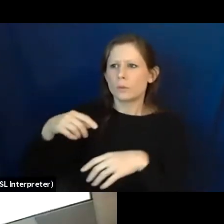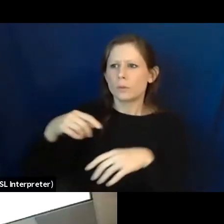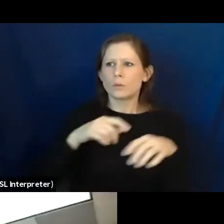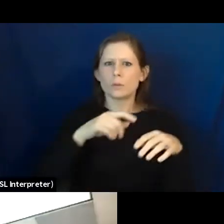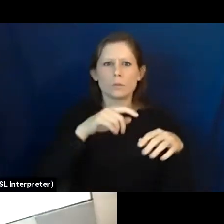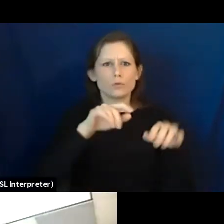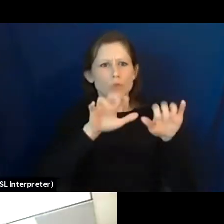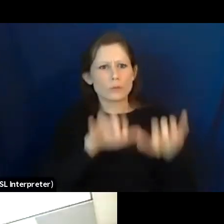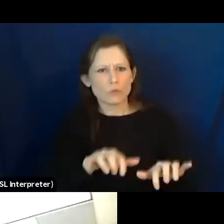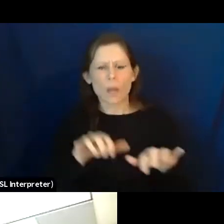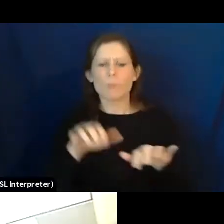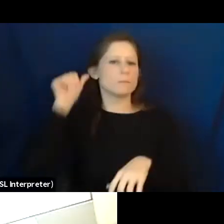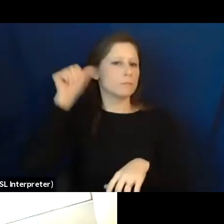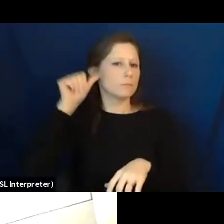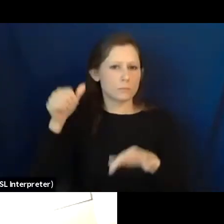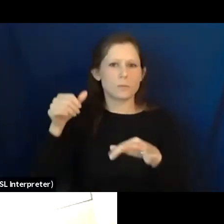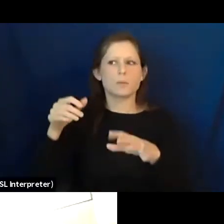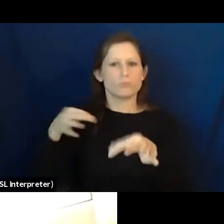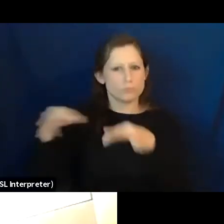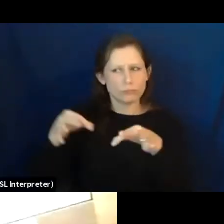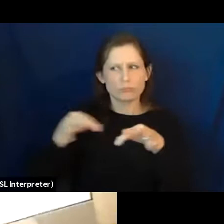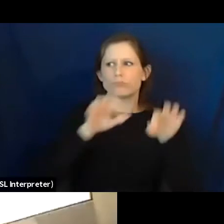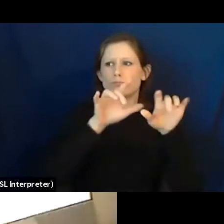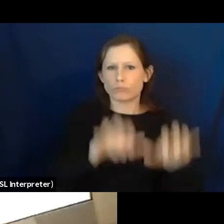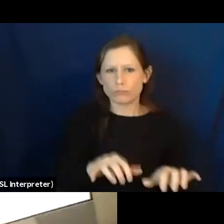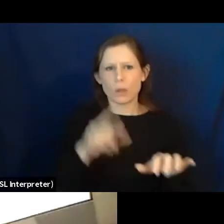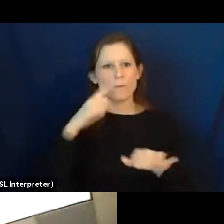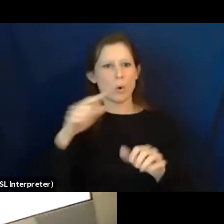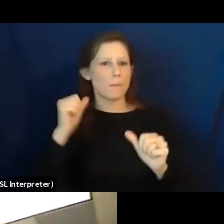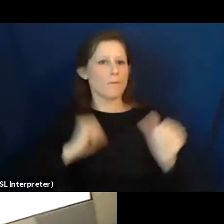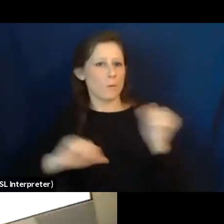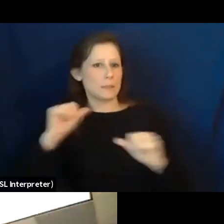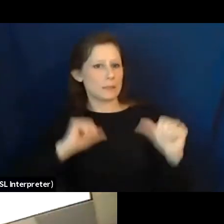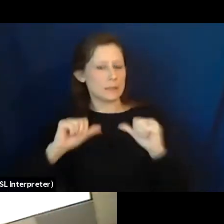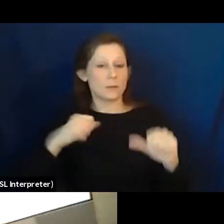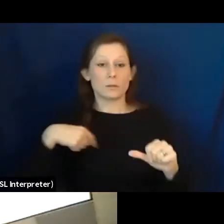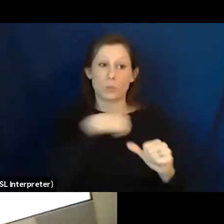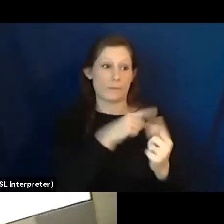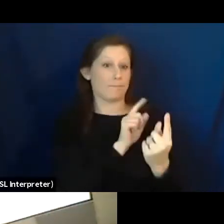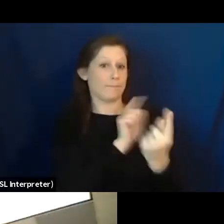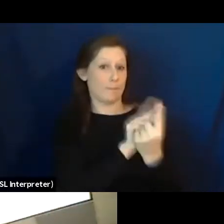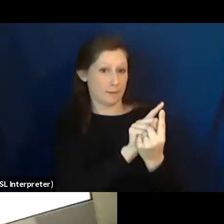services for performances. And you know, we met and the more I learned about it and the